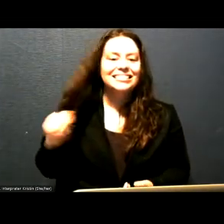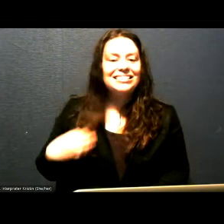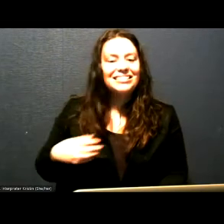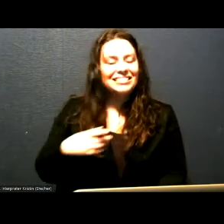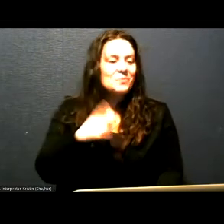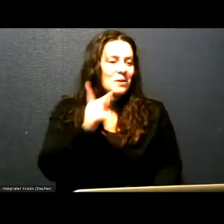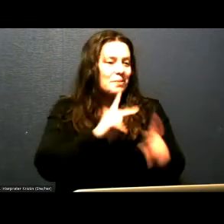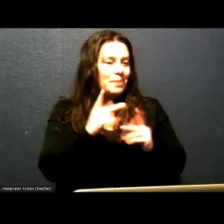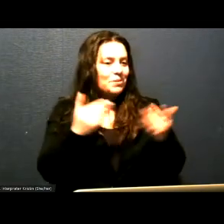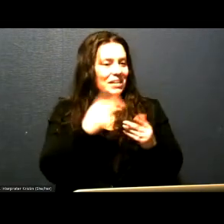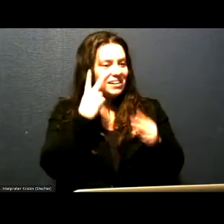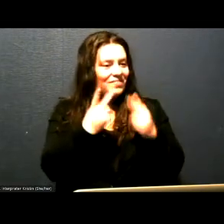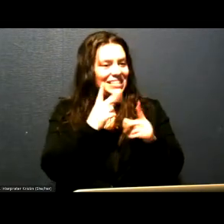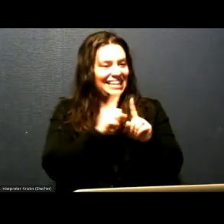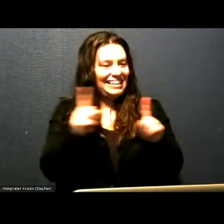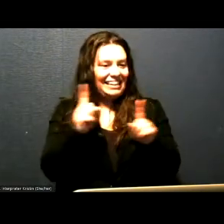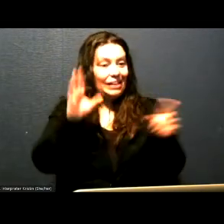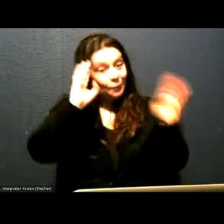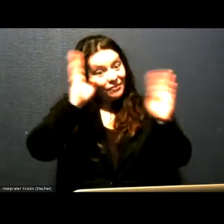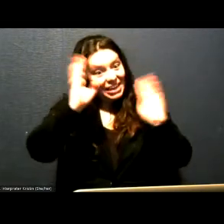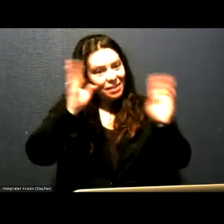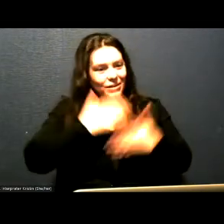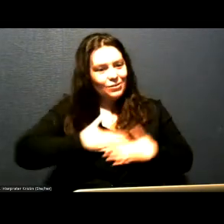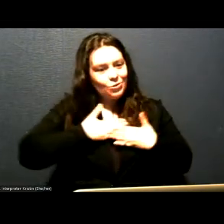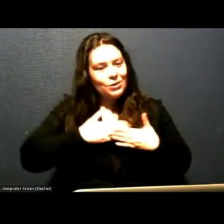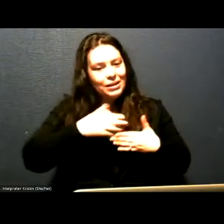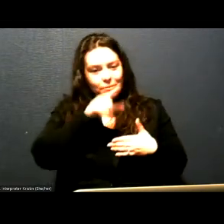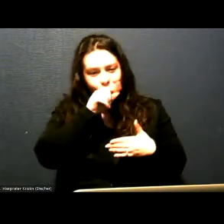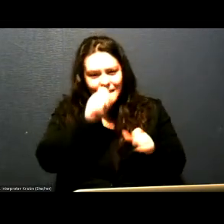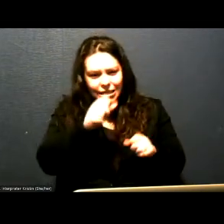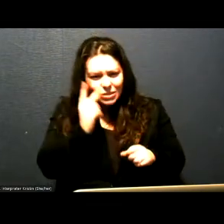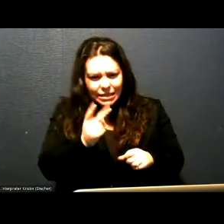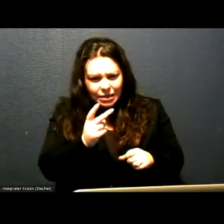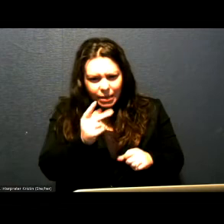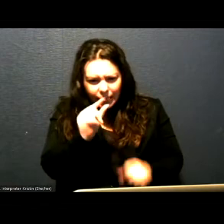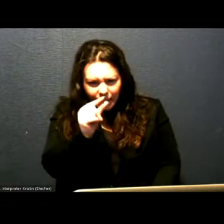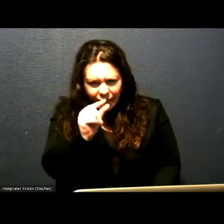their company for sure. >>Erika: So fun! >>Kayleigh: Can you guys see them a little bit from over there at least?